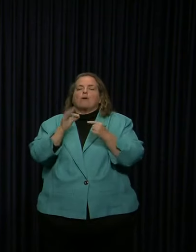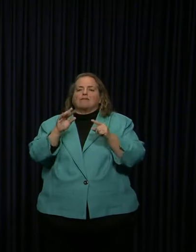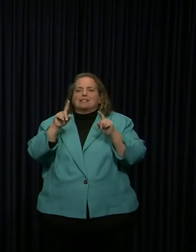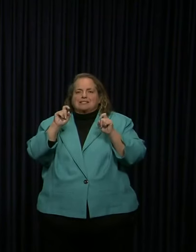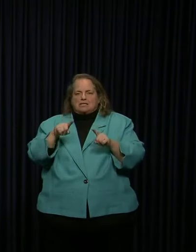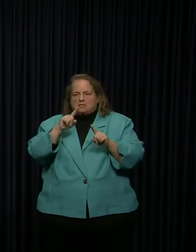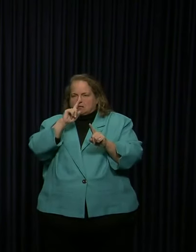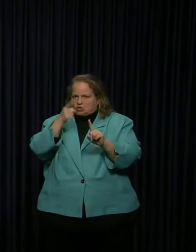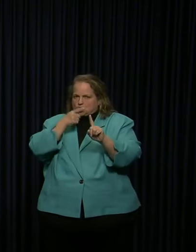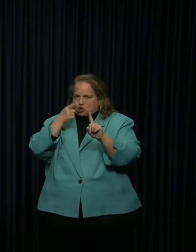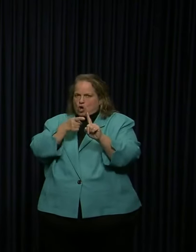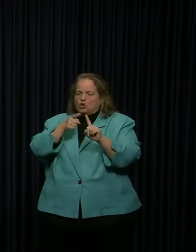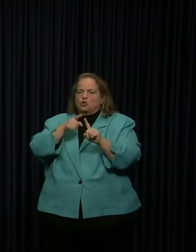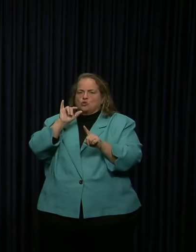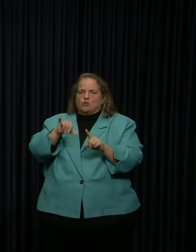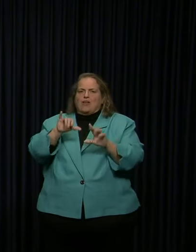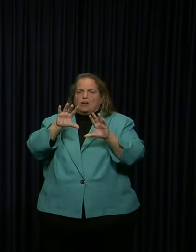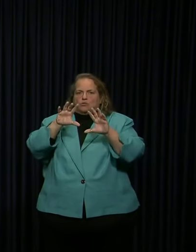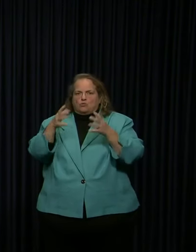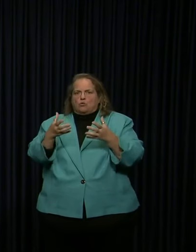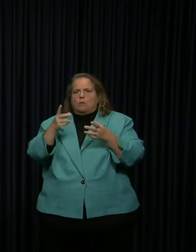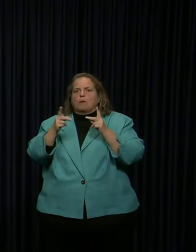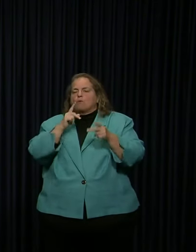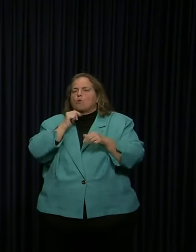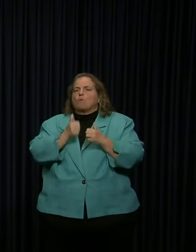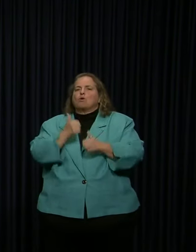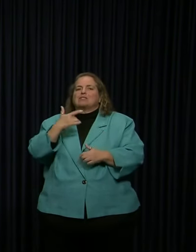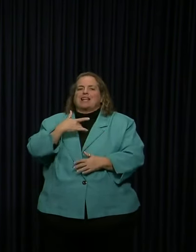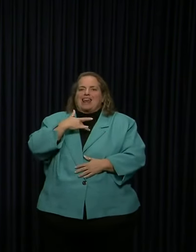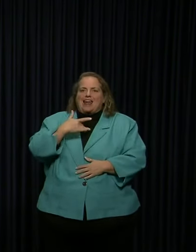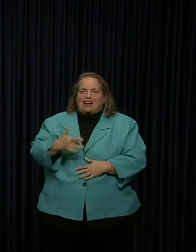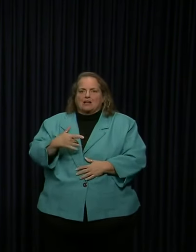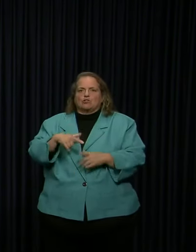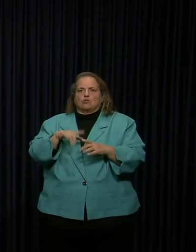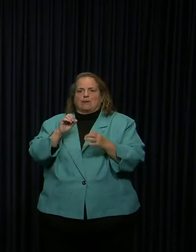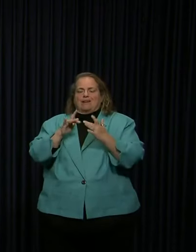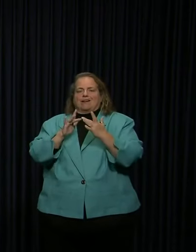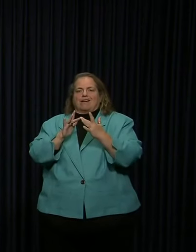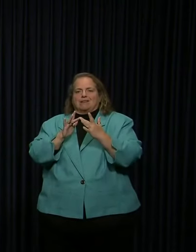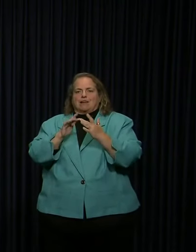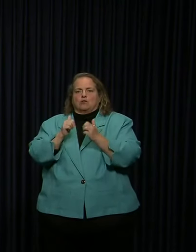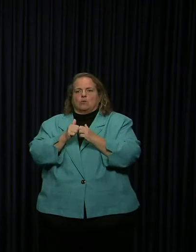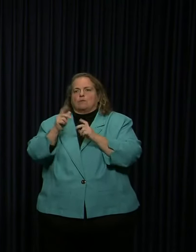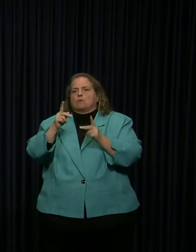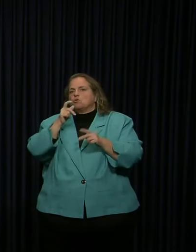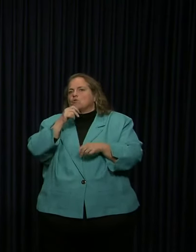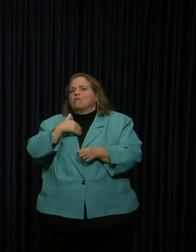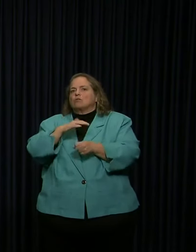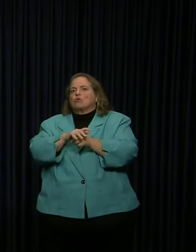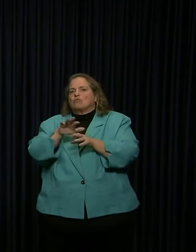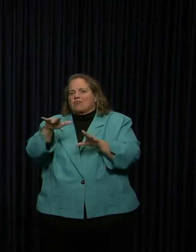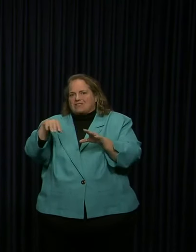WE HAD SOME OF THE RESULTS THAT ARE COMING OUT NOW IN OUR PREVIOUS DAY'S RESULTS, AND I